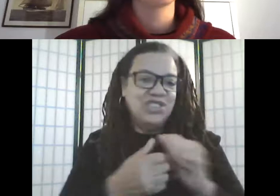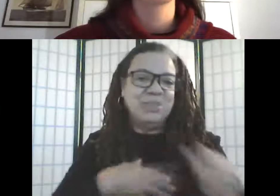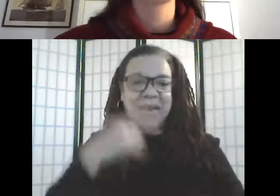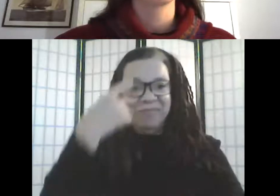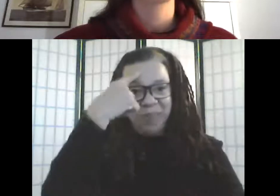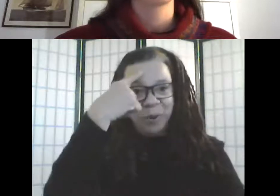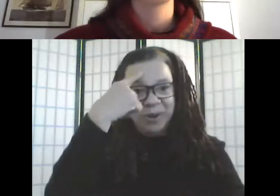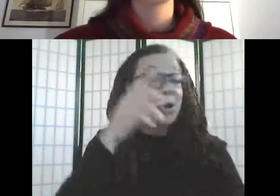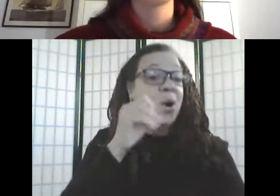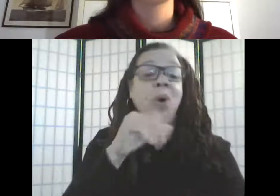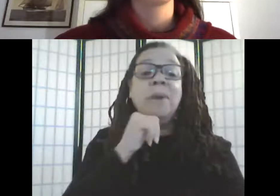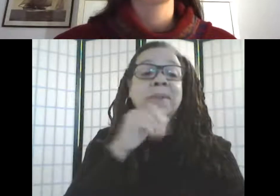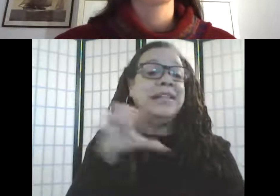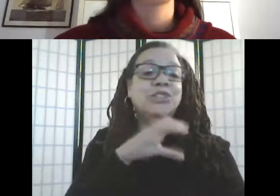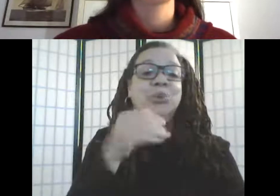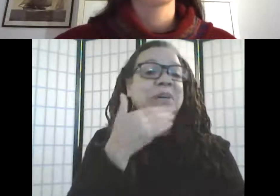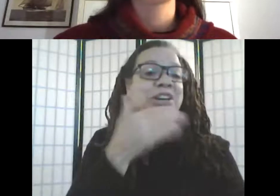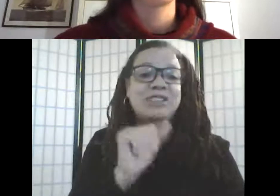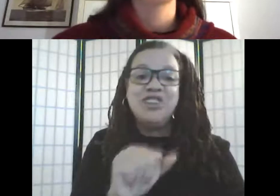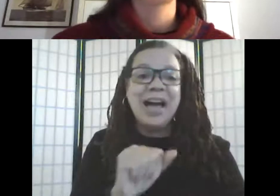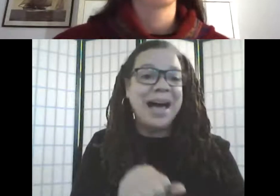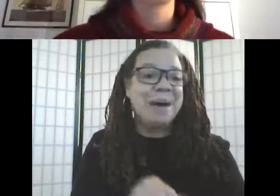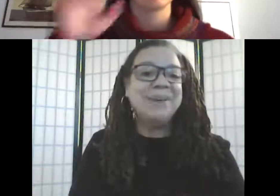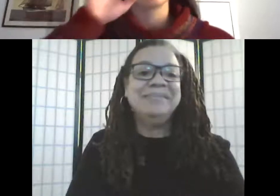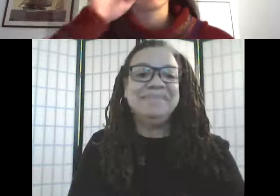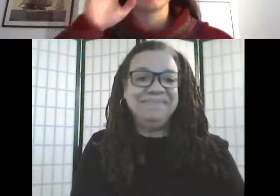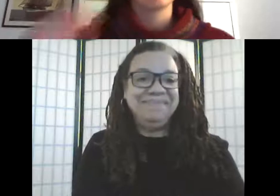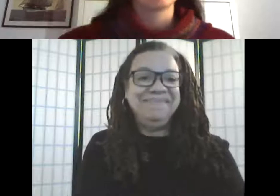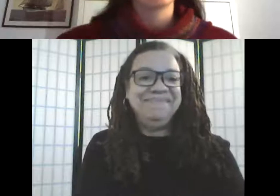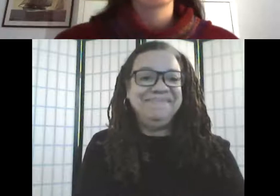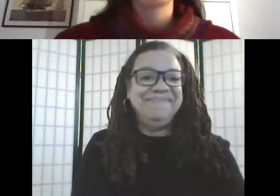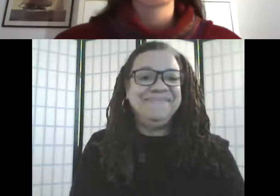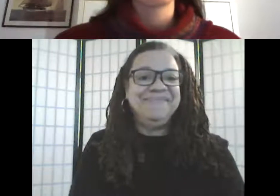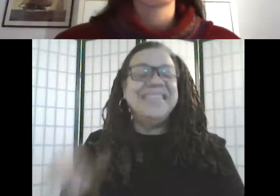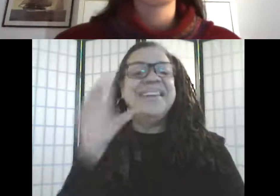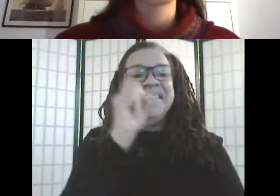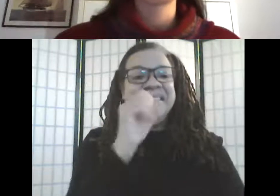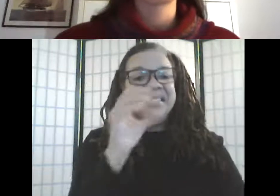or else I'm not doing my job as a cartoonist. So I should, I should, um, before we end,